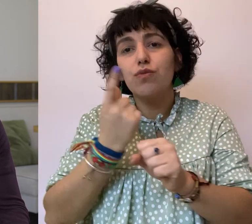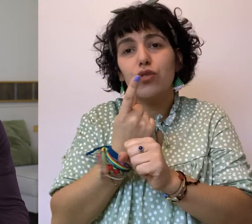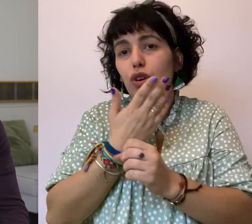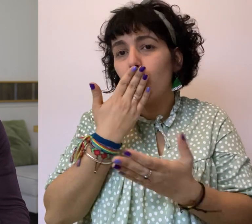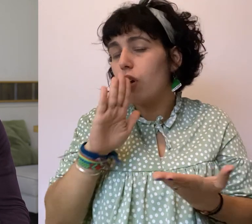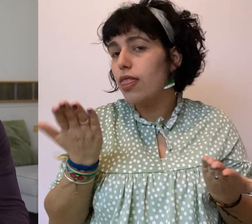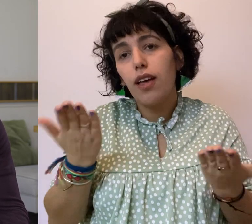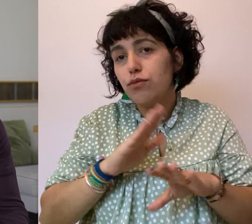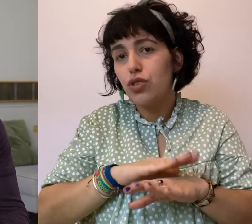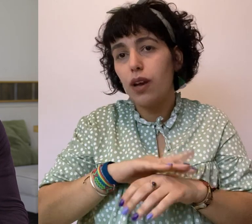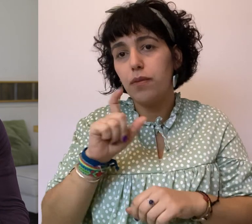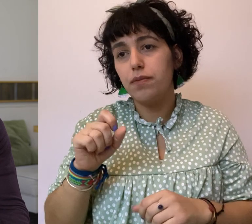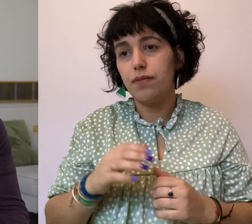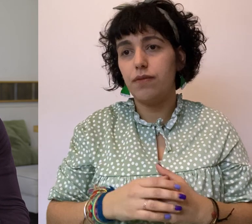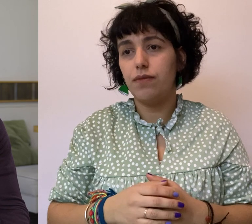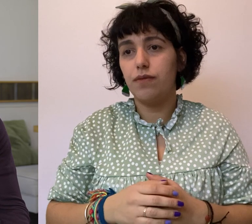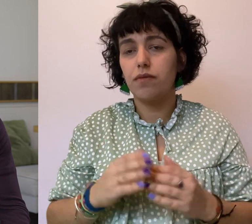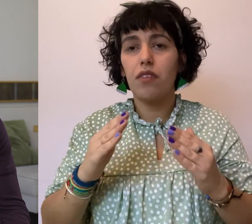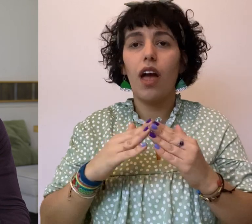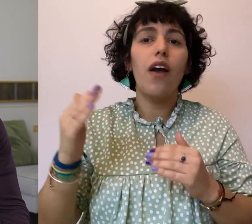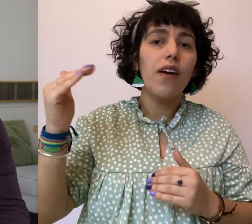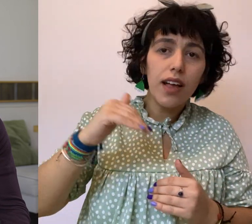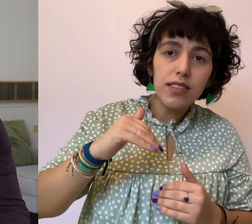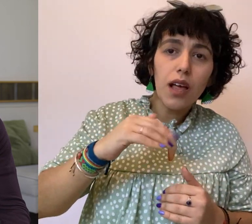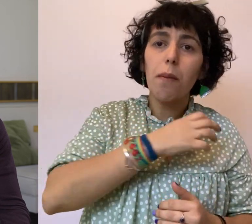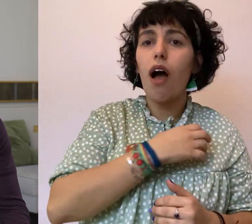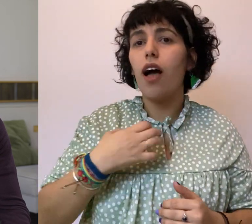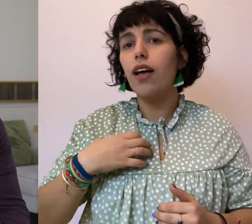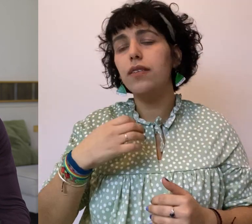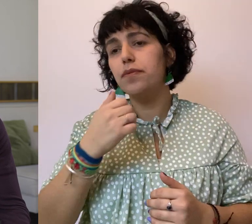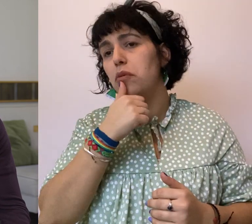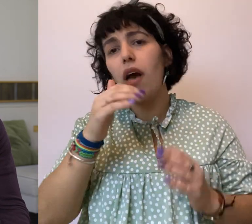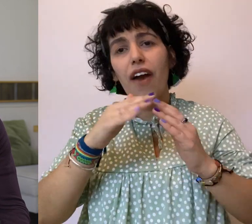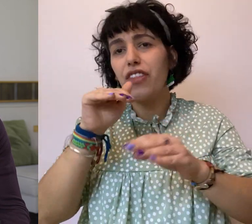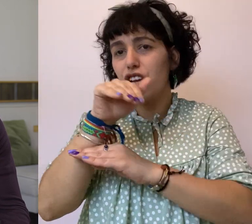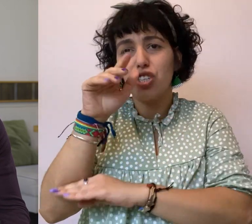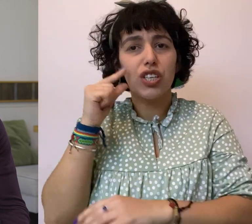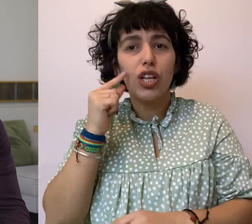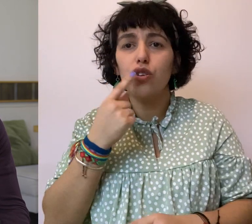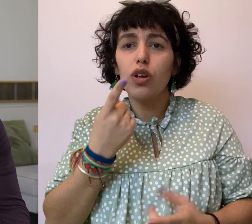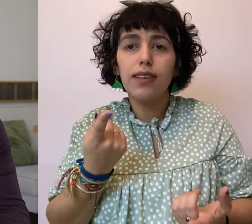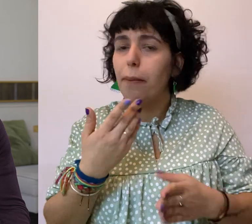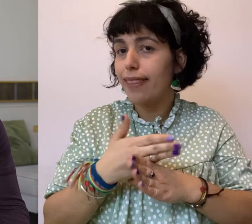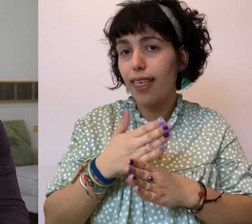Again there was nothing I could do because so, What could I do? If I come home and tell the people in the house,